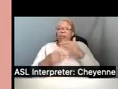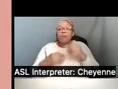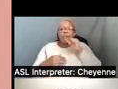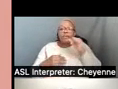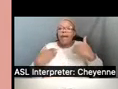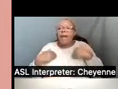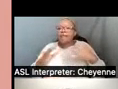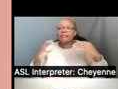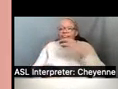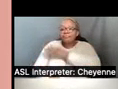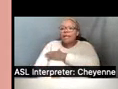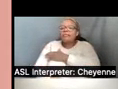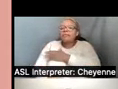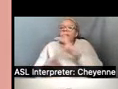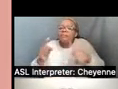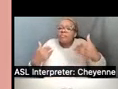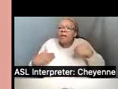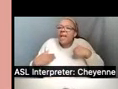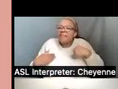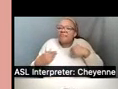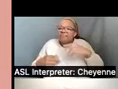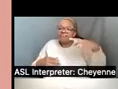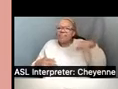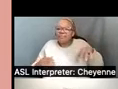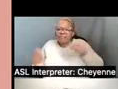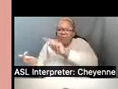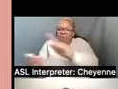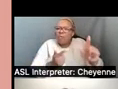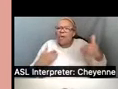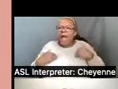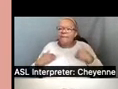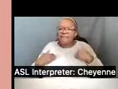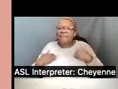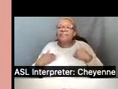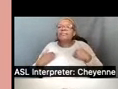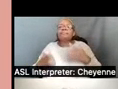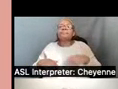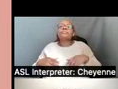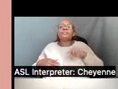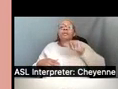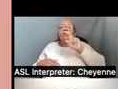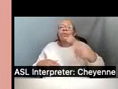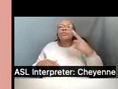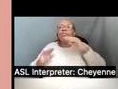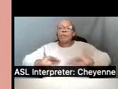Everyone holds privilege in some areas and not in others and our privilege is contextual. This question asks you to be explicit and a little vulnerable.